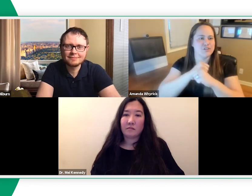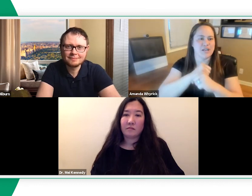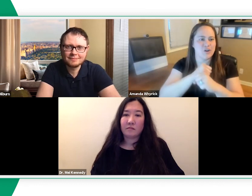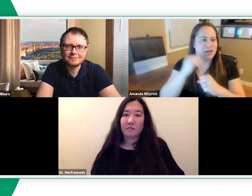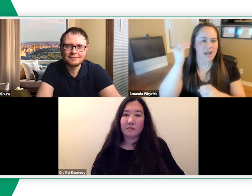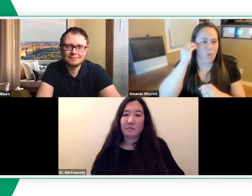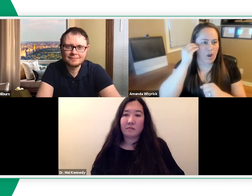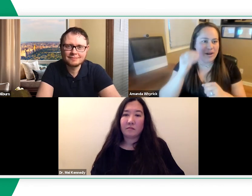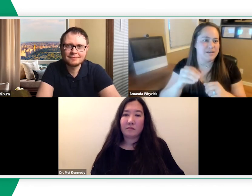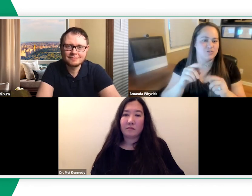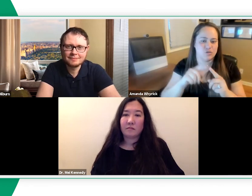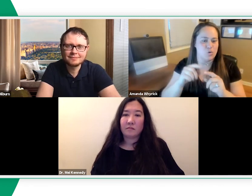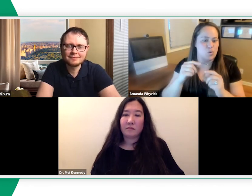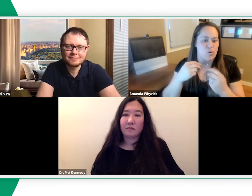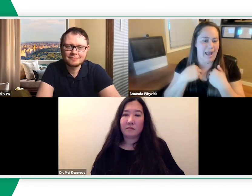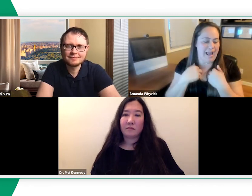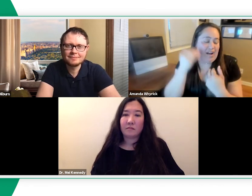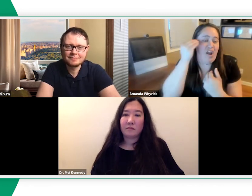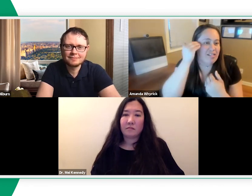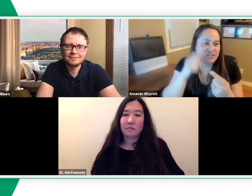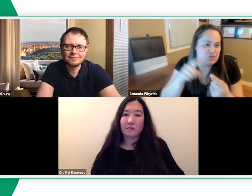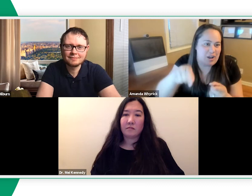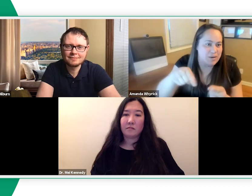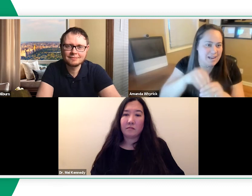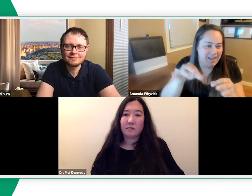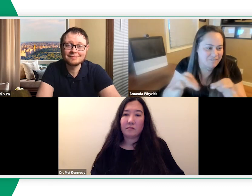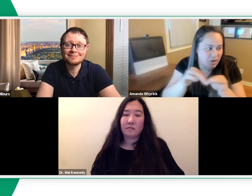cybersecurity and awareness knowledge that you need in that field. And then there’s